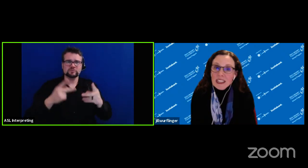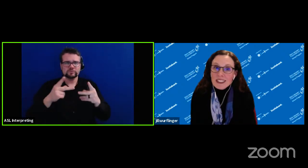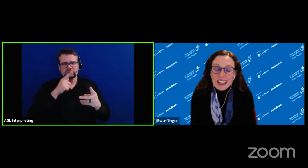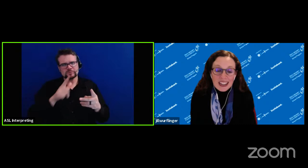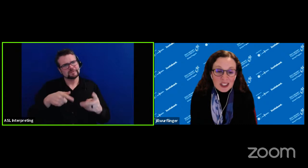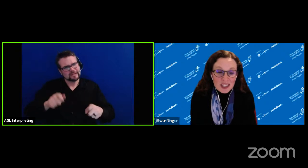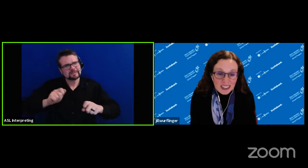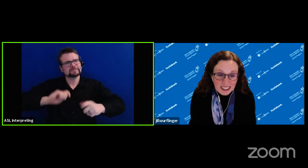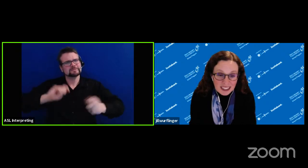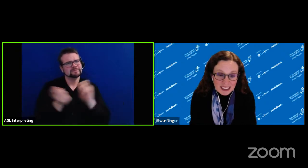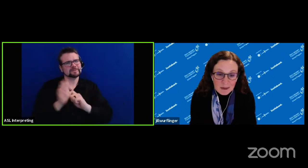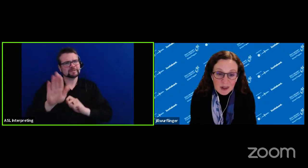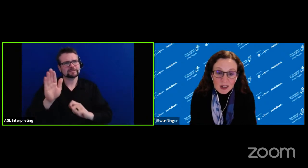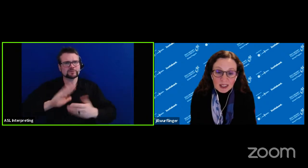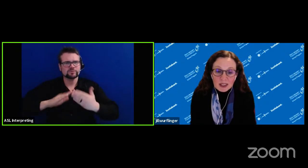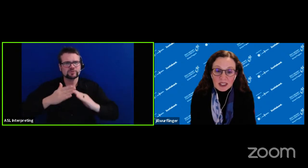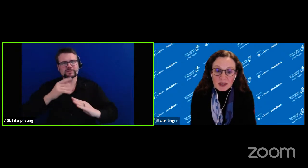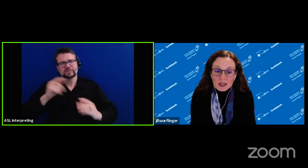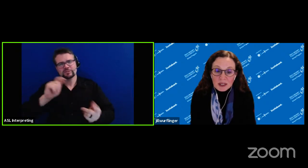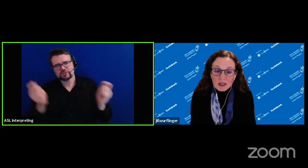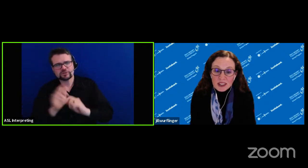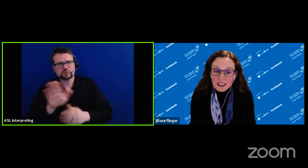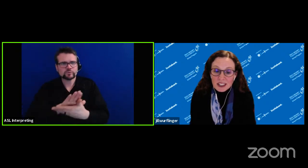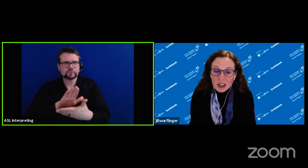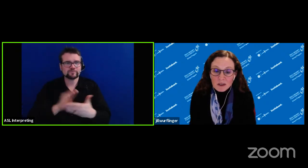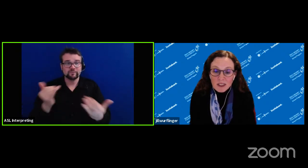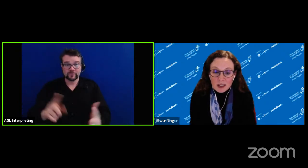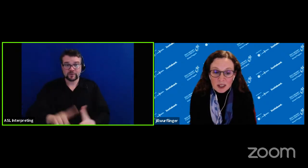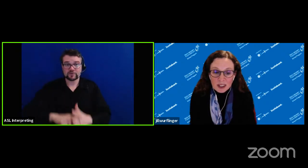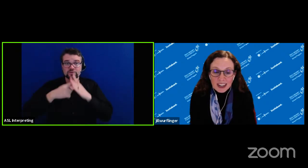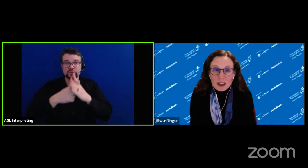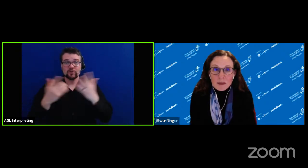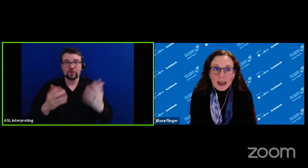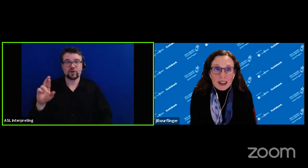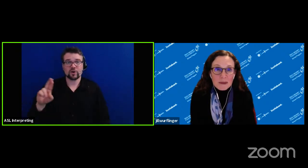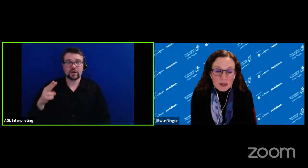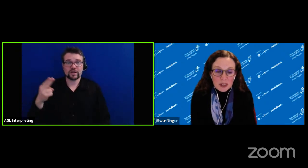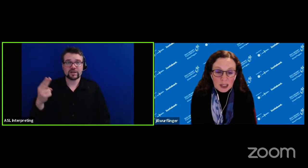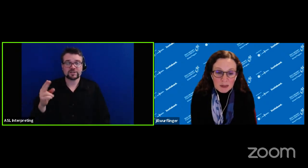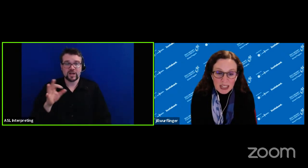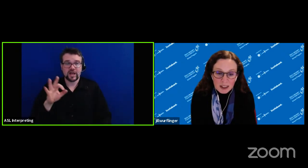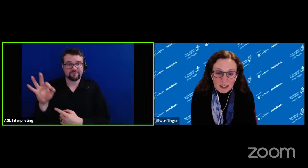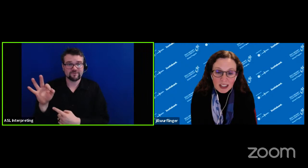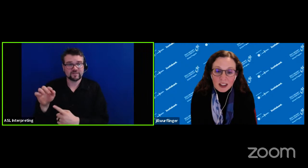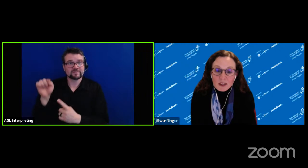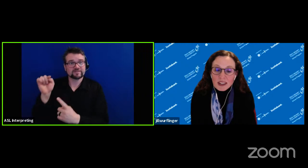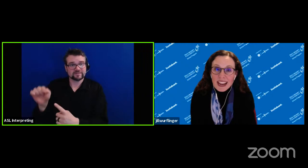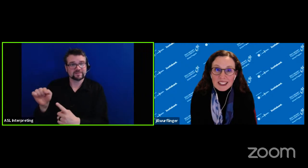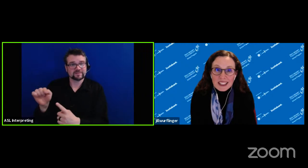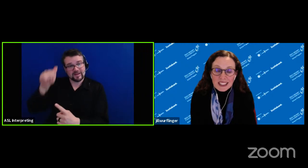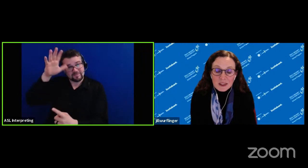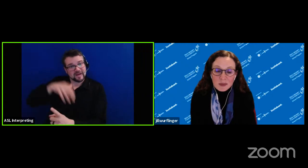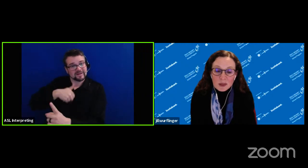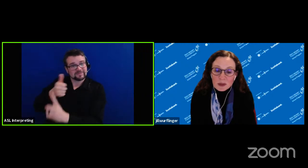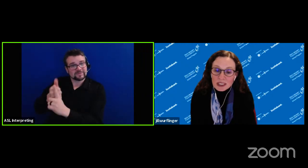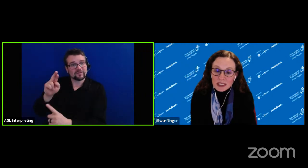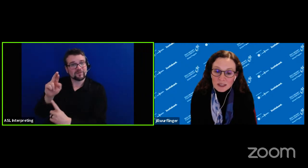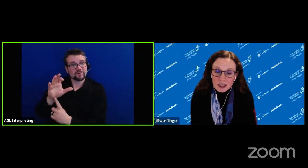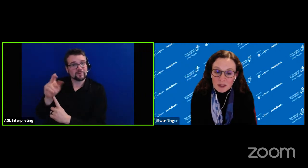TO GET US STARTED, I'M HONOURED TO INTRODUCE RHF FOUNDER AND THE MAN IN MOTION HIMSELF, RICK HANSEN, WHO WILL DELIVER A FEW